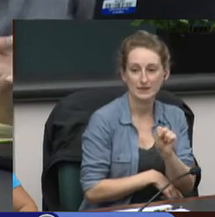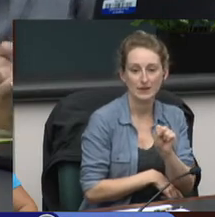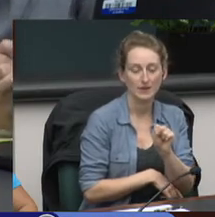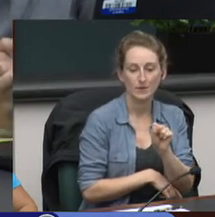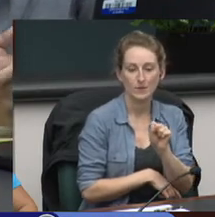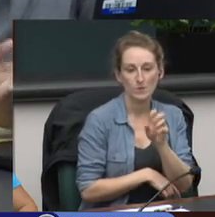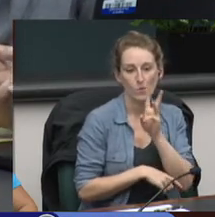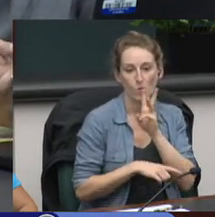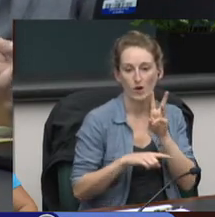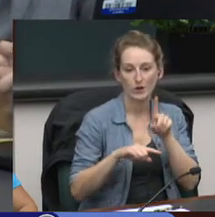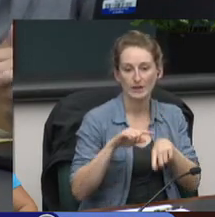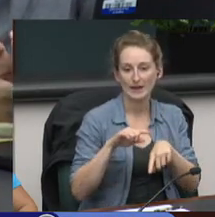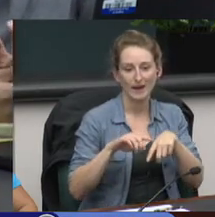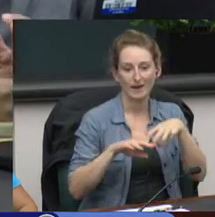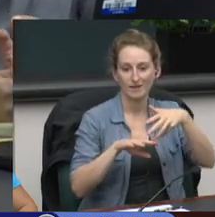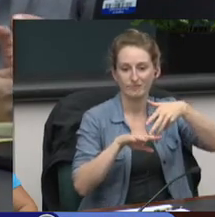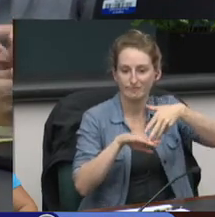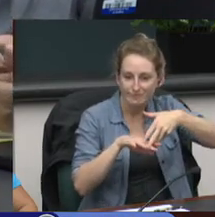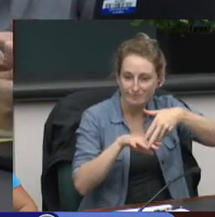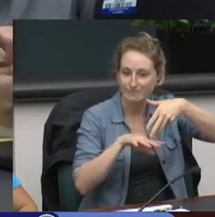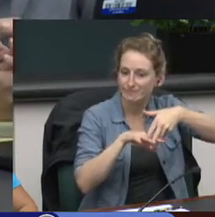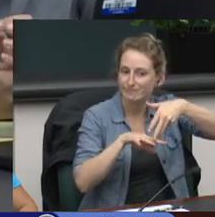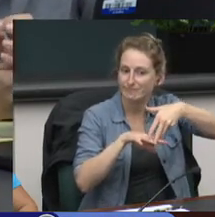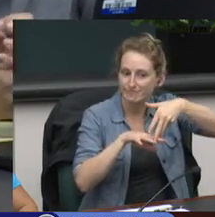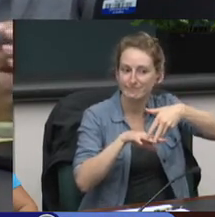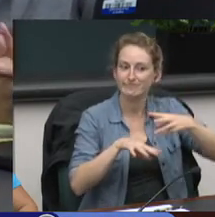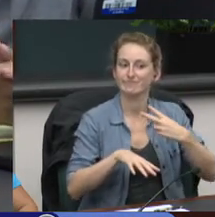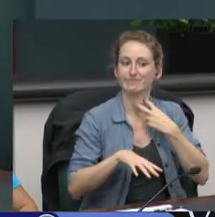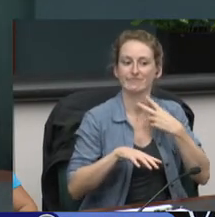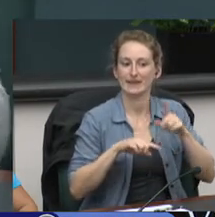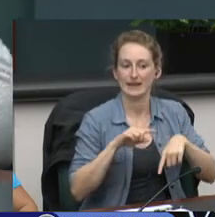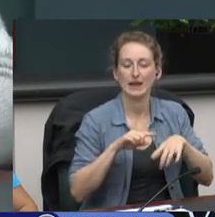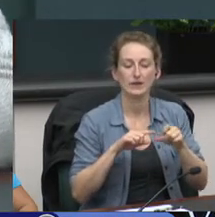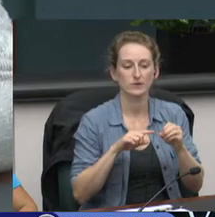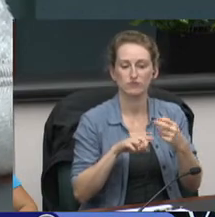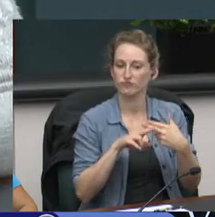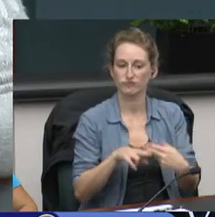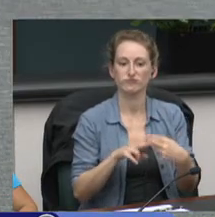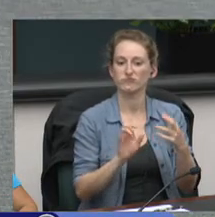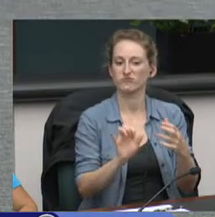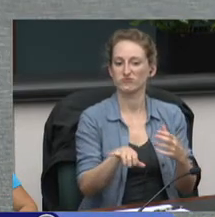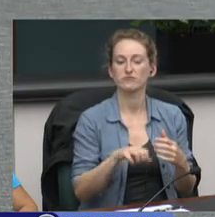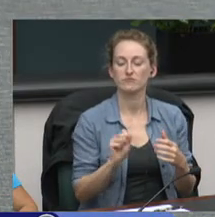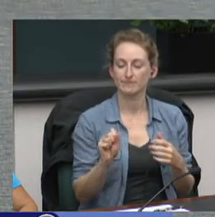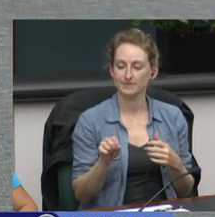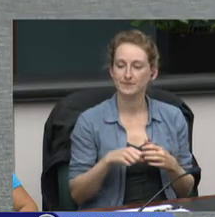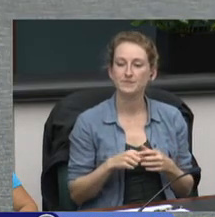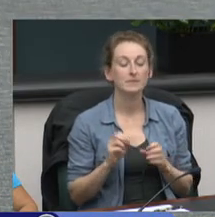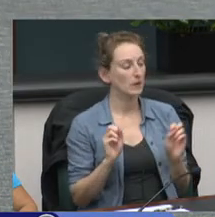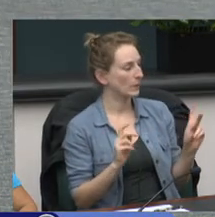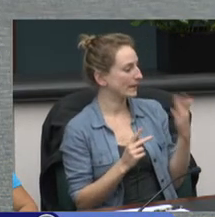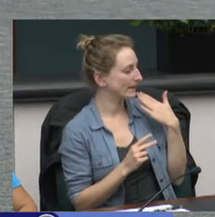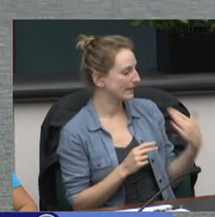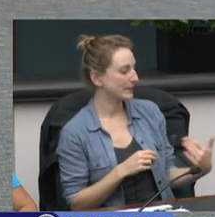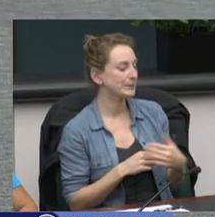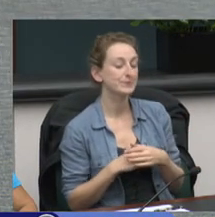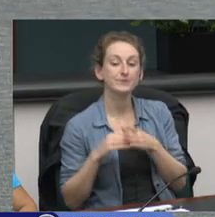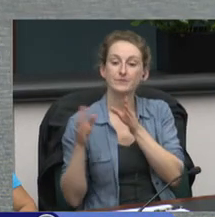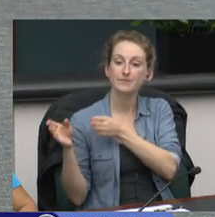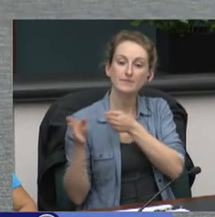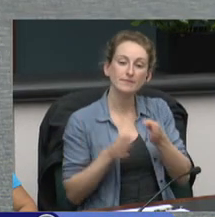always count it as as impervious Thank You councillor Valen yeah I wanted to